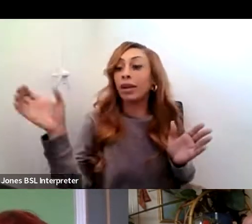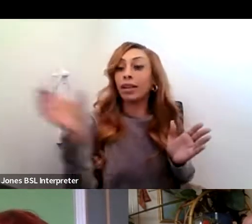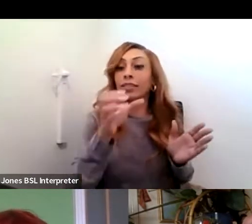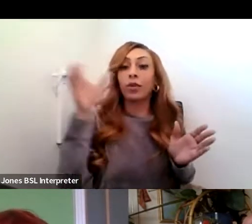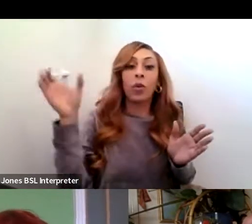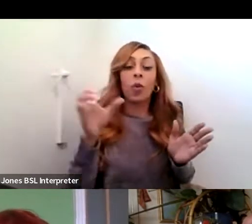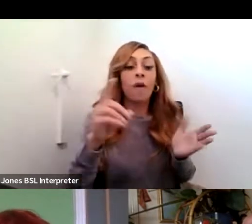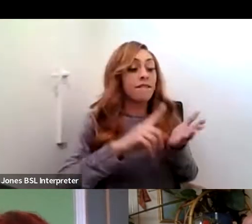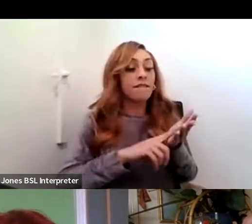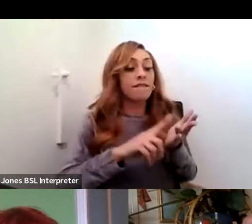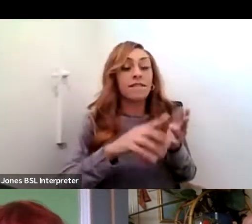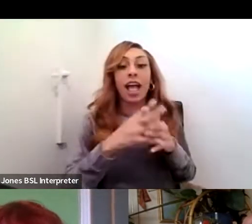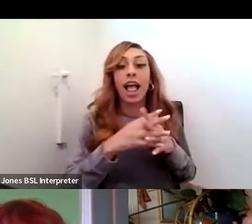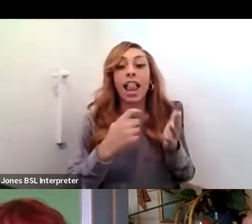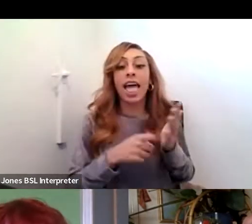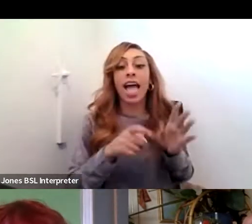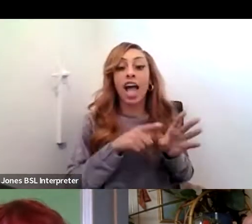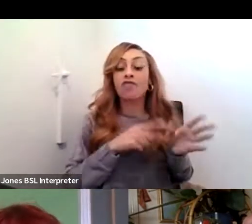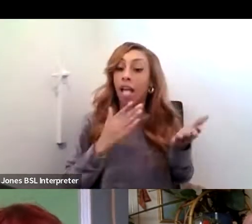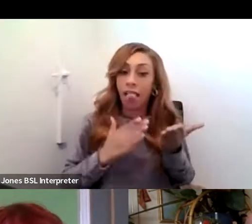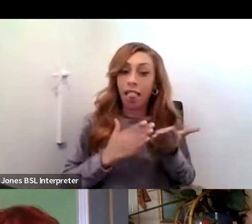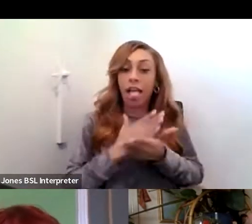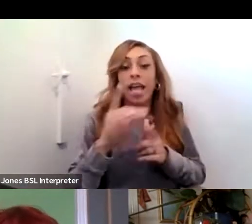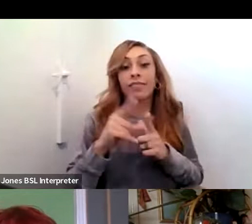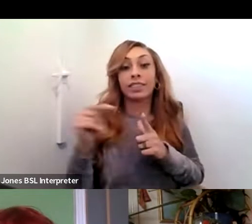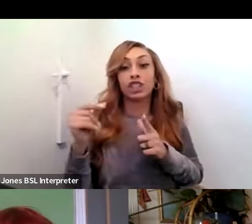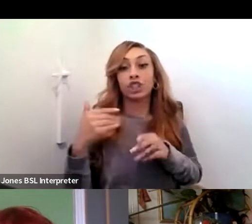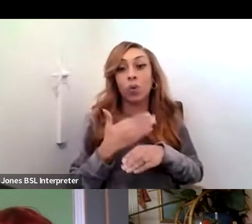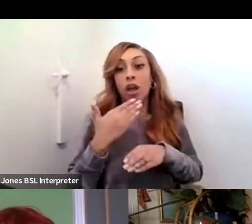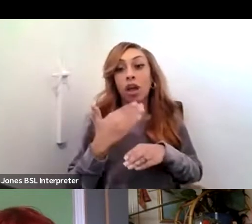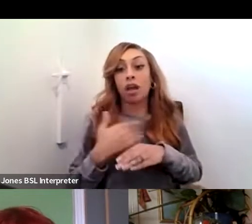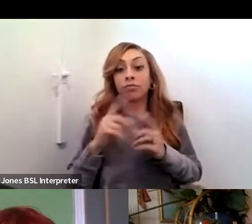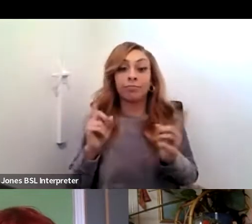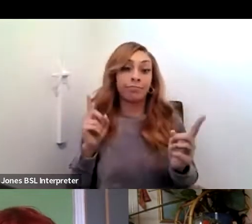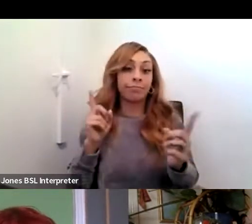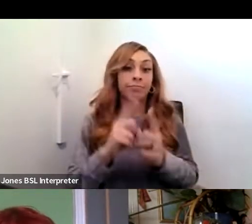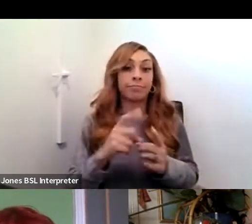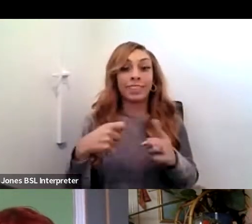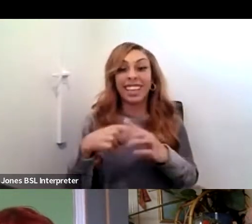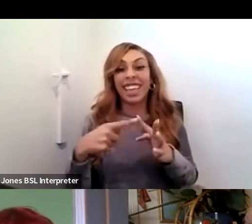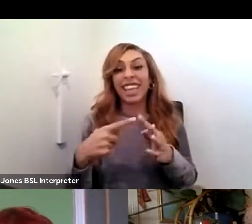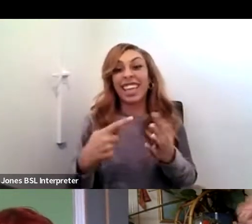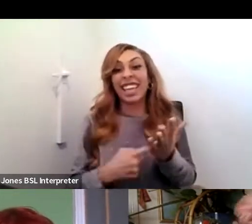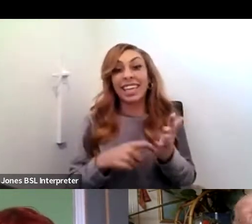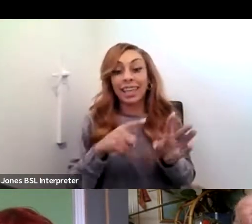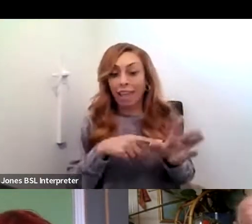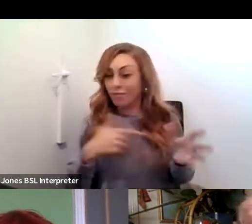for live digital work, and we approached Kerry and said, look, we've had these conversations with you